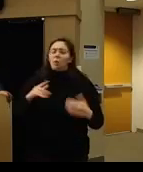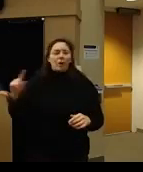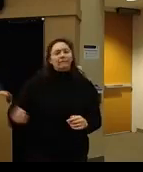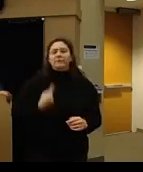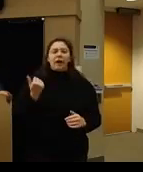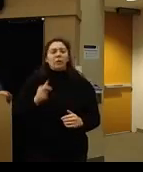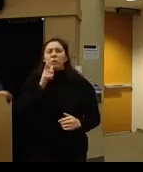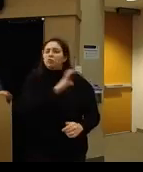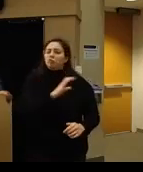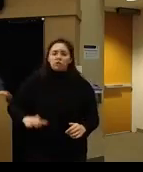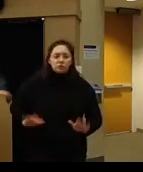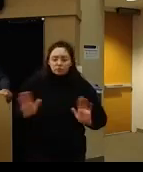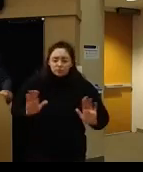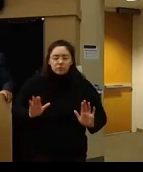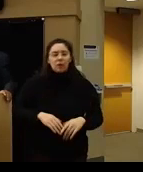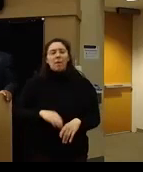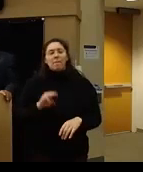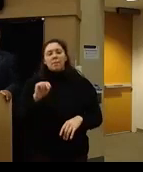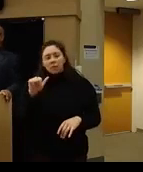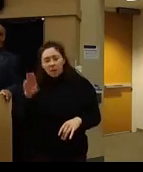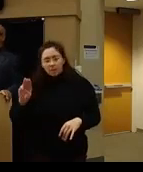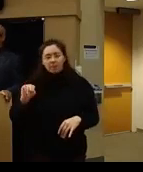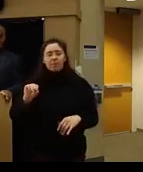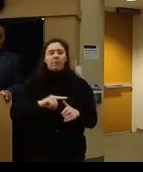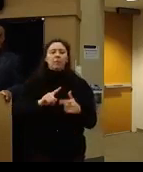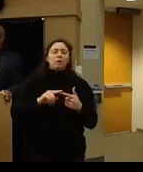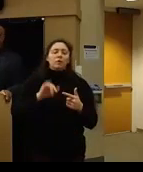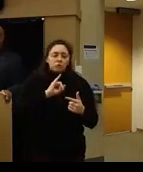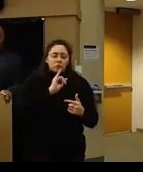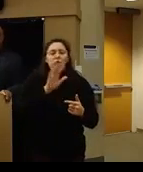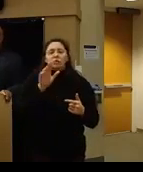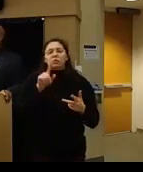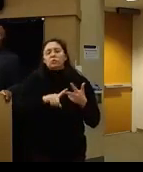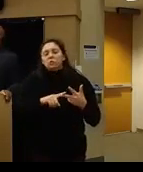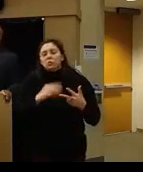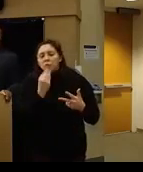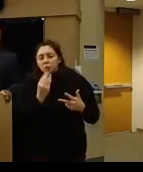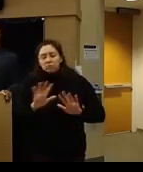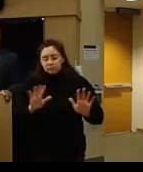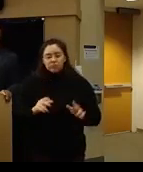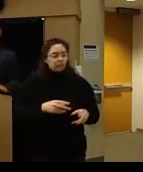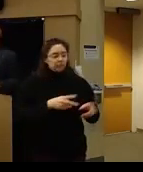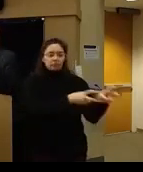a Christian Muslim or Jewish but I'm going to borrow from The Book of Genesis uh the King James